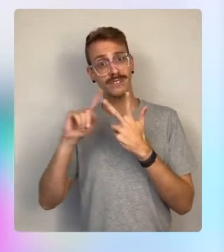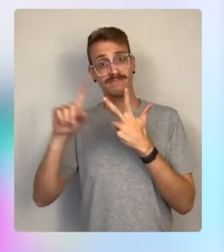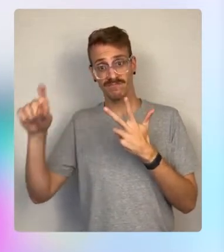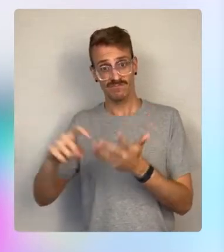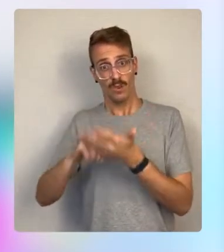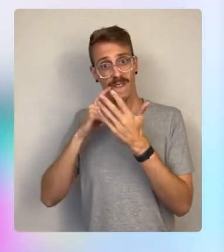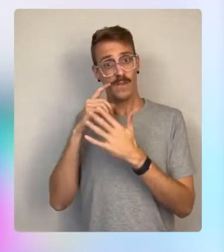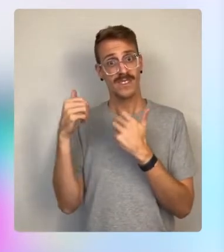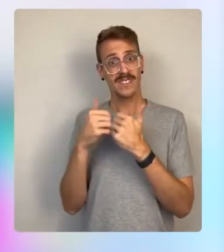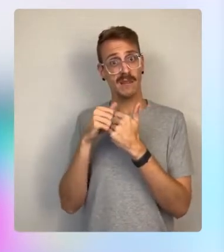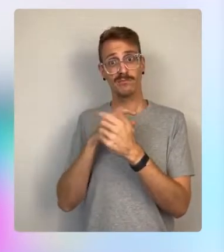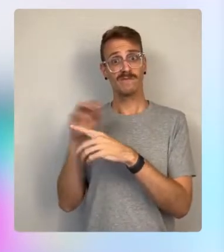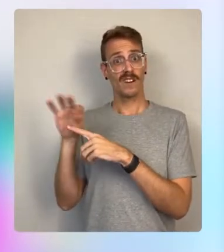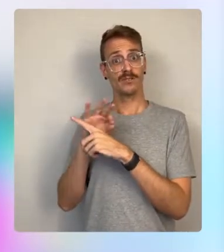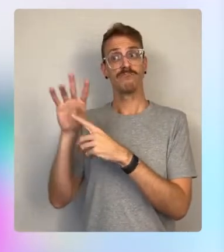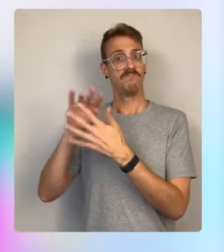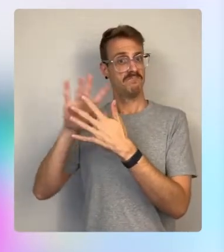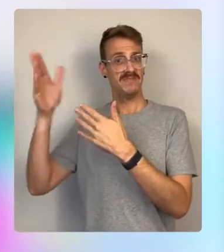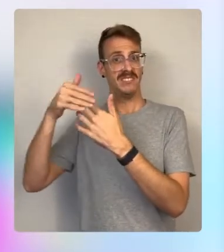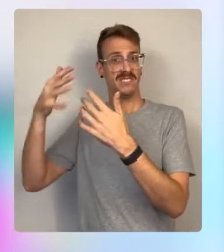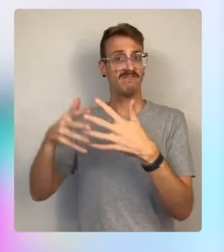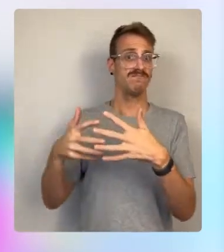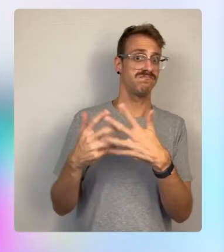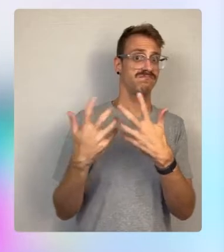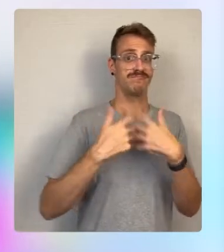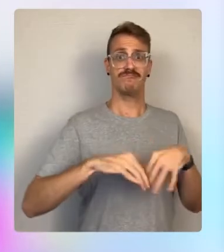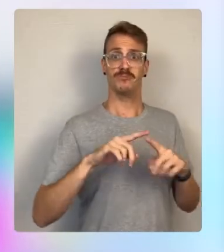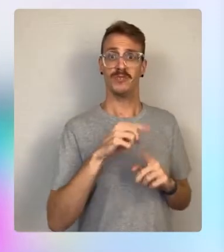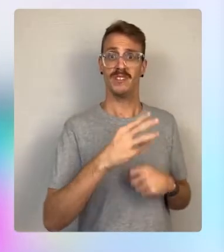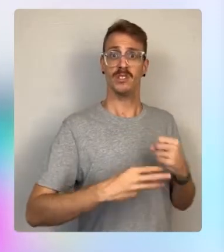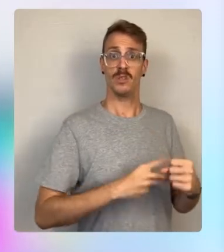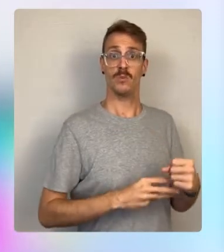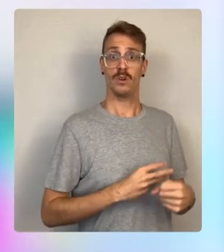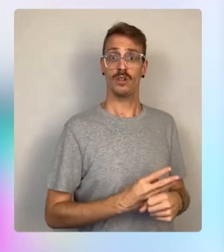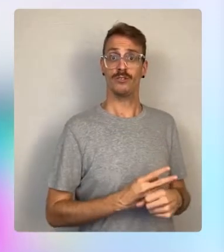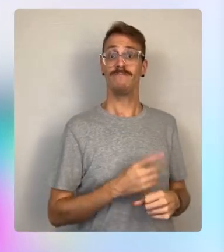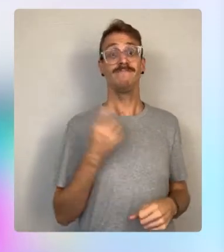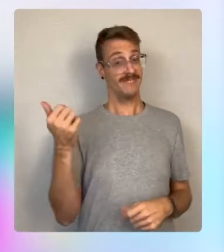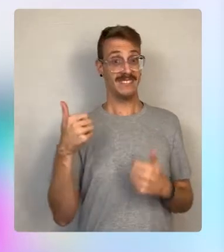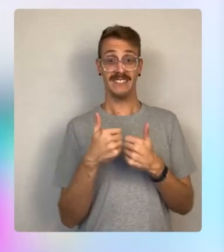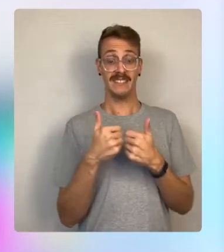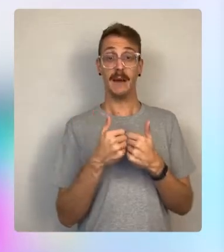and should be easy to integrate into this world. For this game, players compete to touch the coin